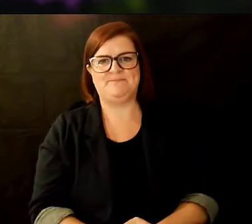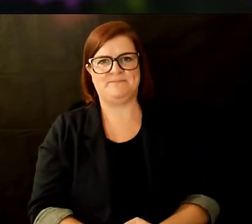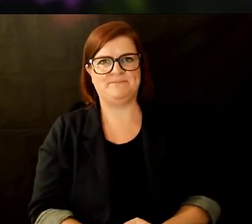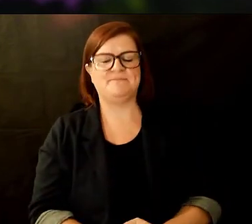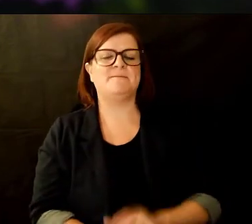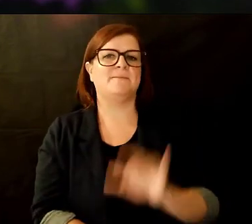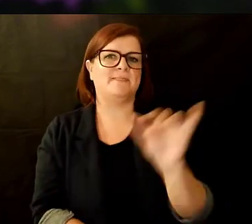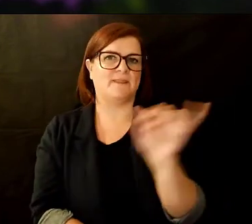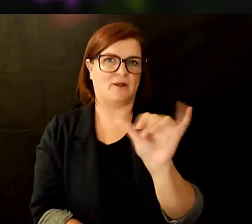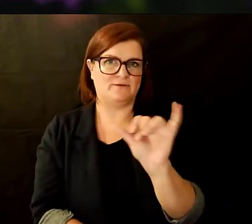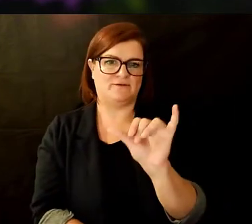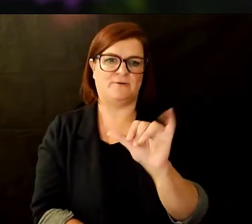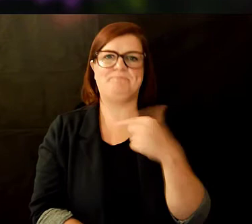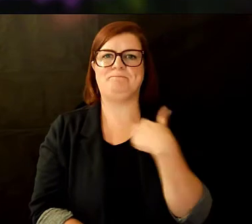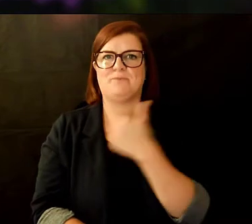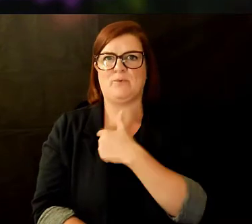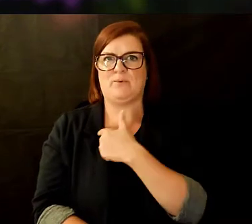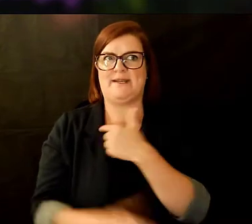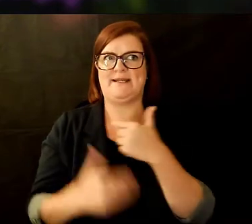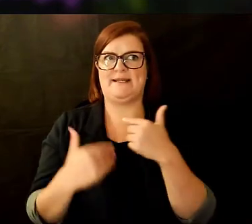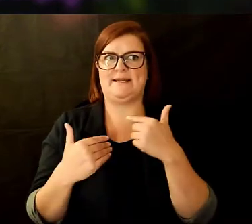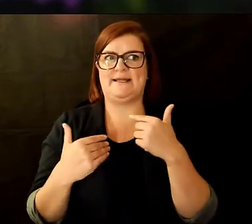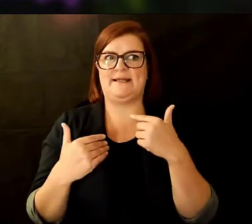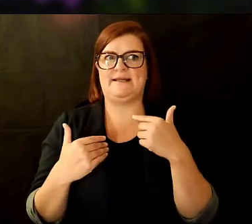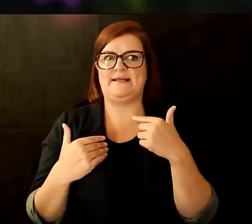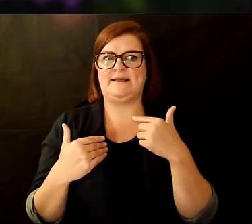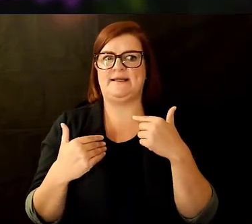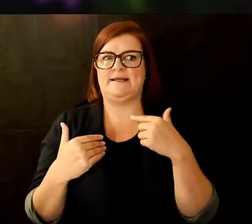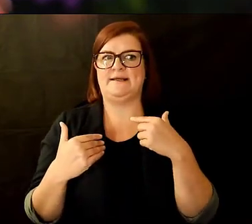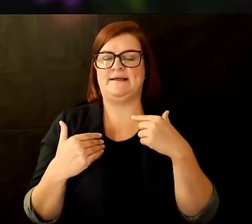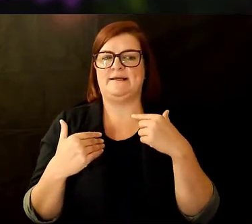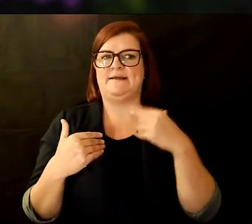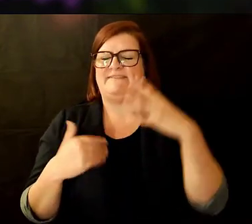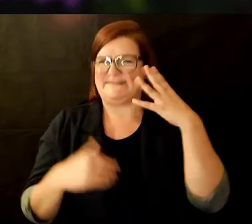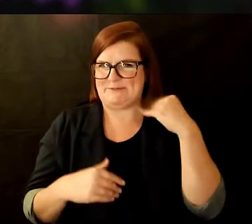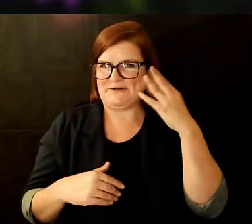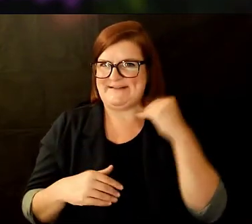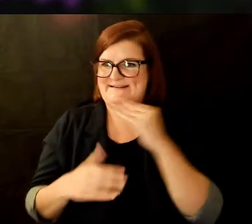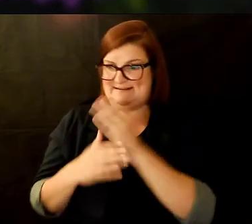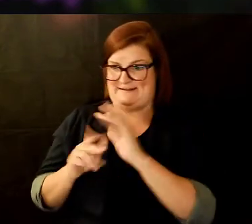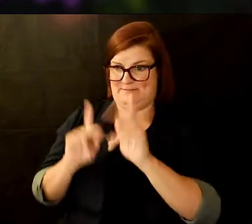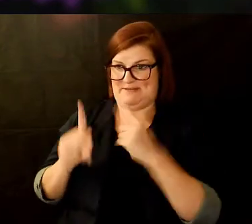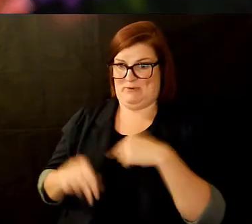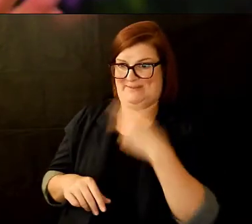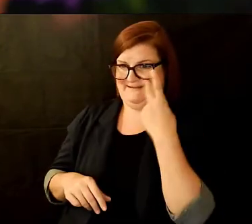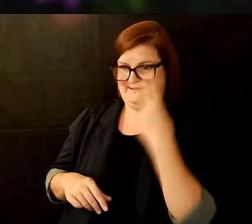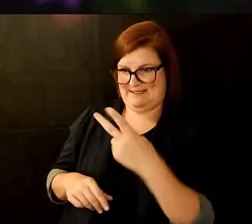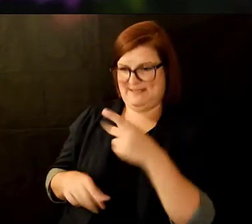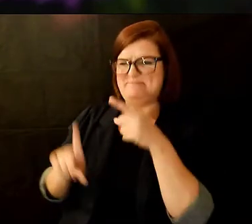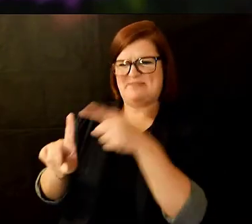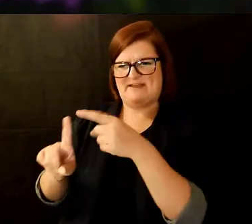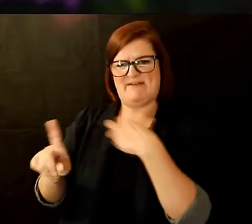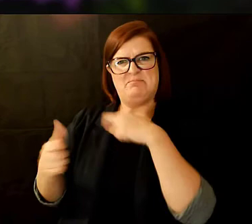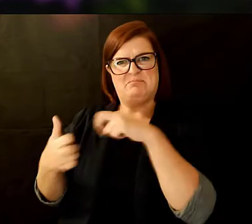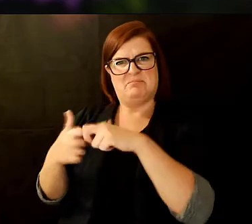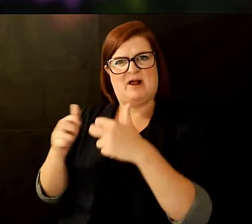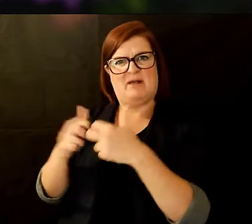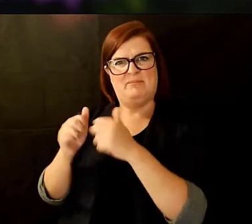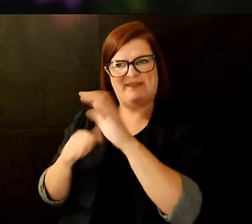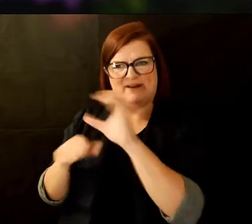We also have had the experience that some of the folks that we see have had some trouble with either their computers